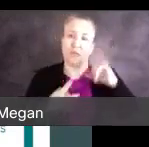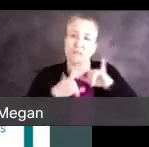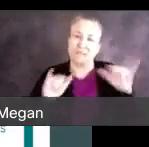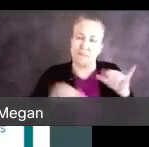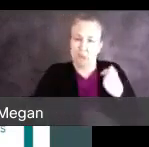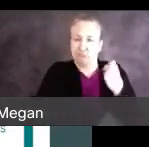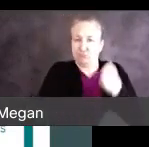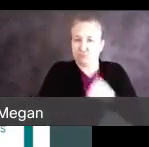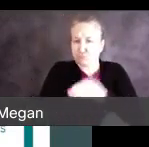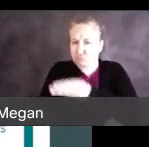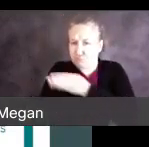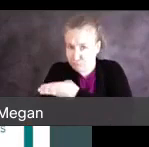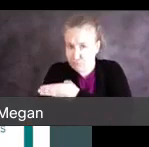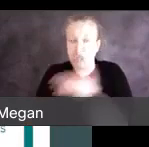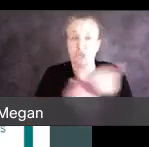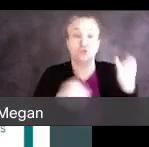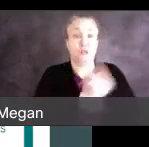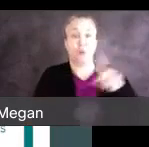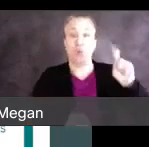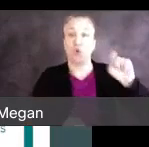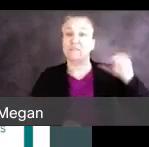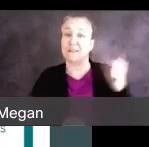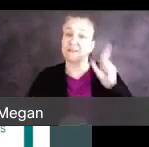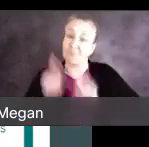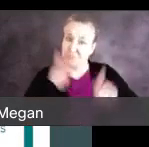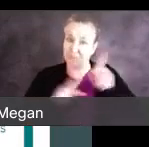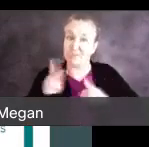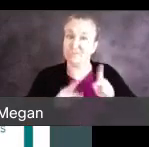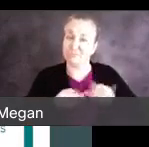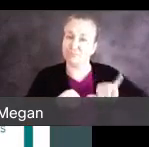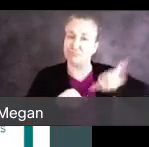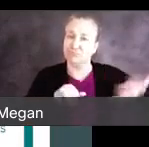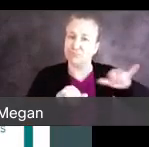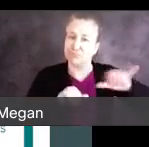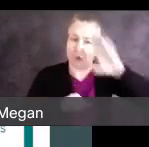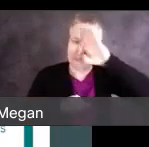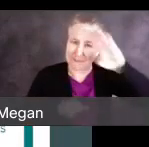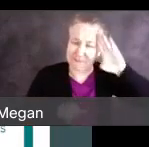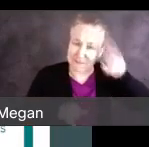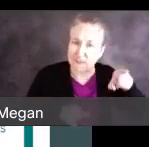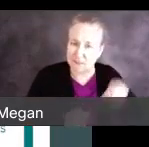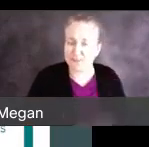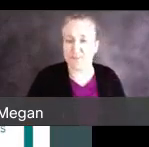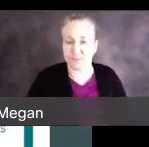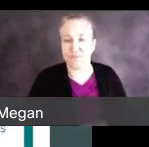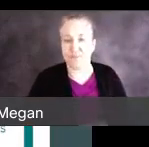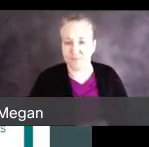Today we have 110 individuals who are hospitalized in the Montgomery County hospital with COVID-19.